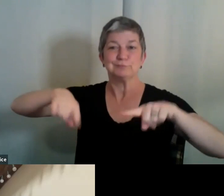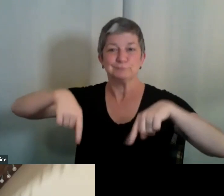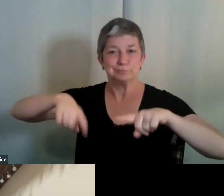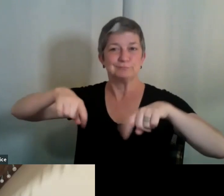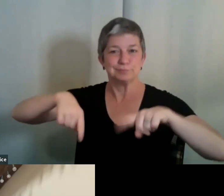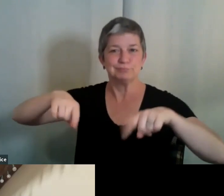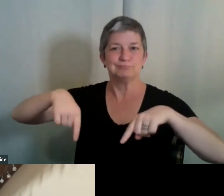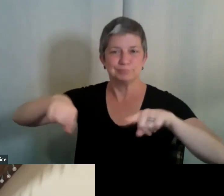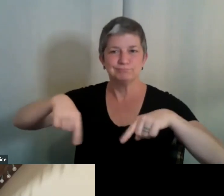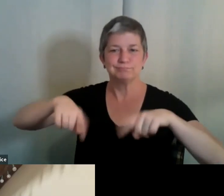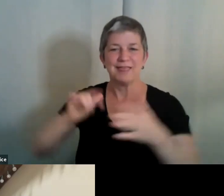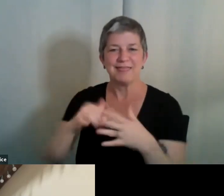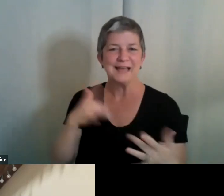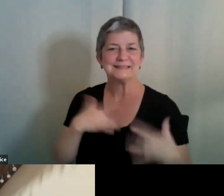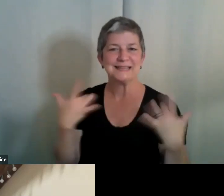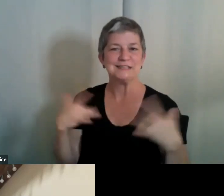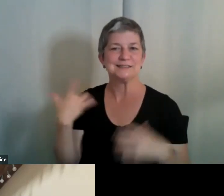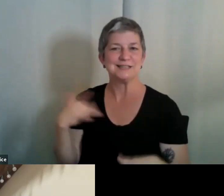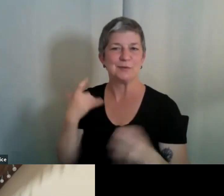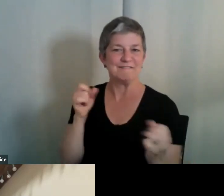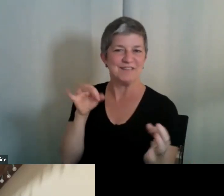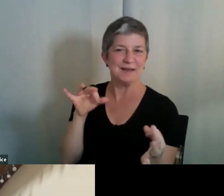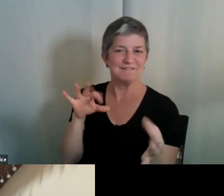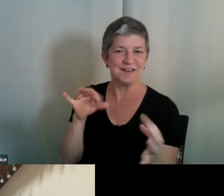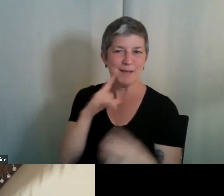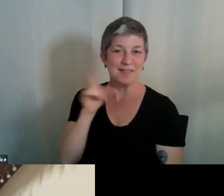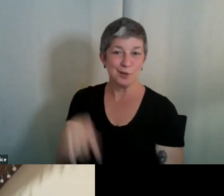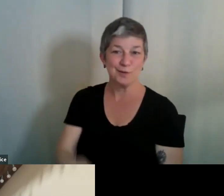get that sensory input, you know, that you need. Thank you